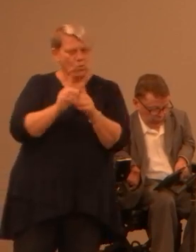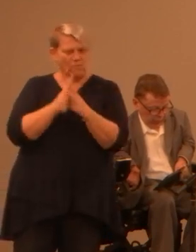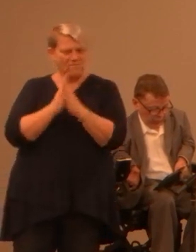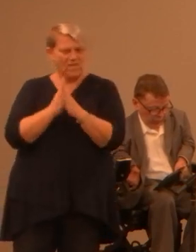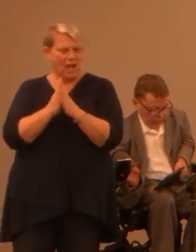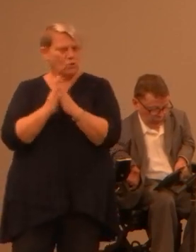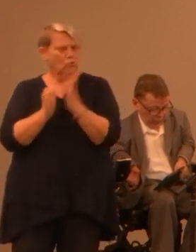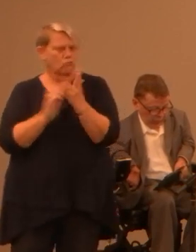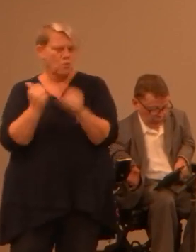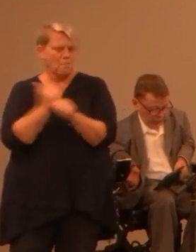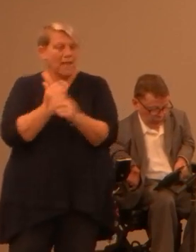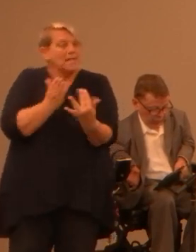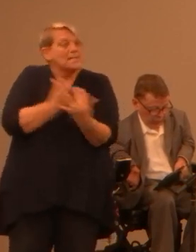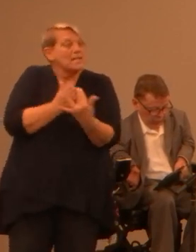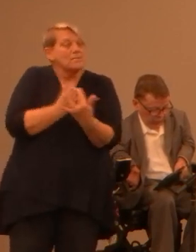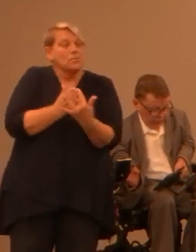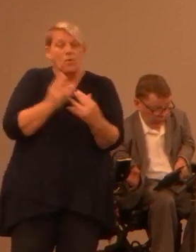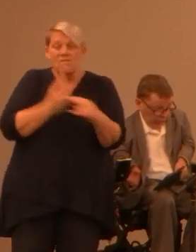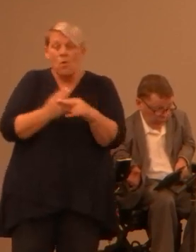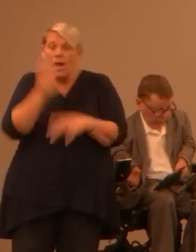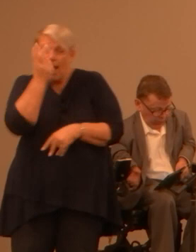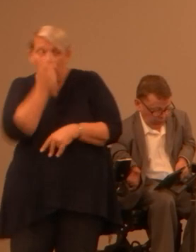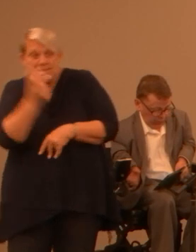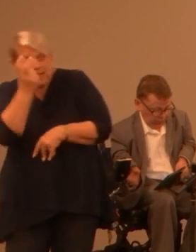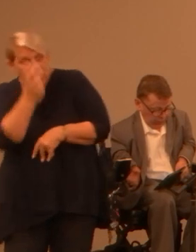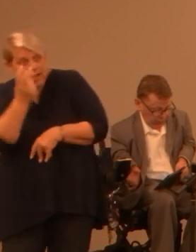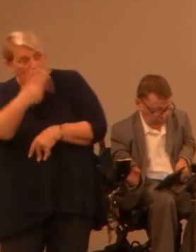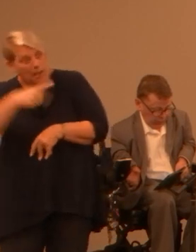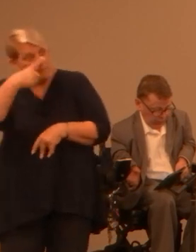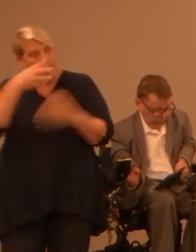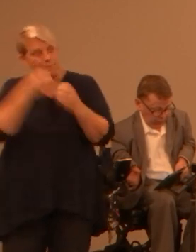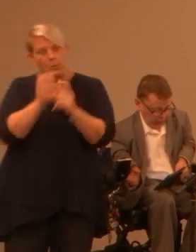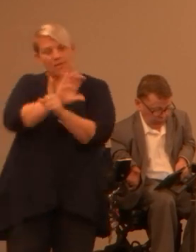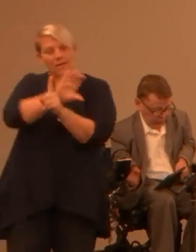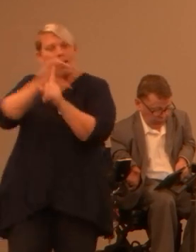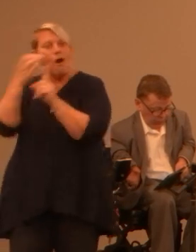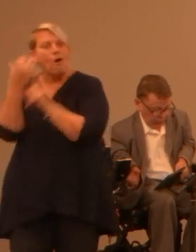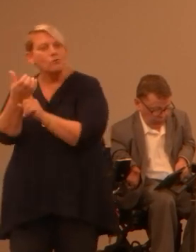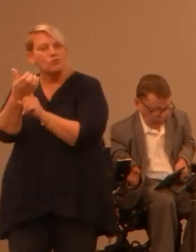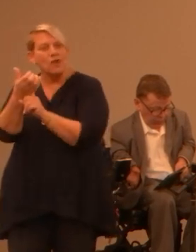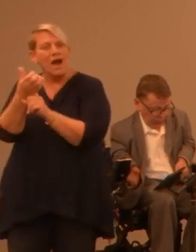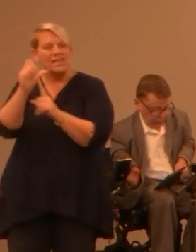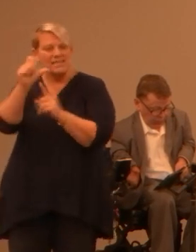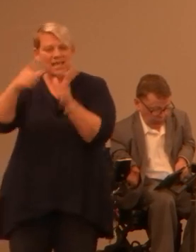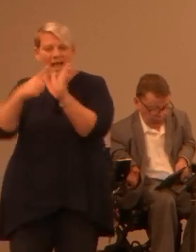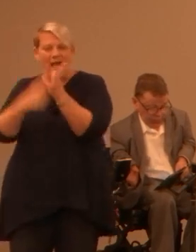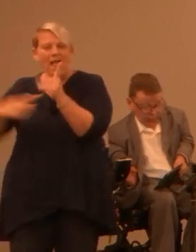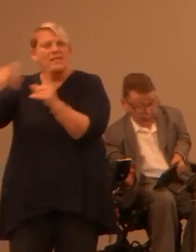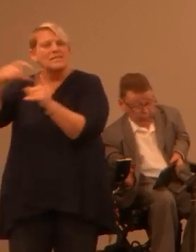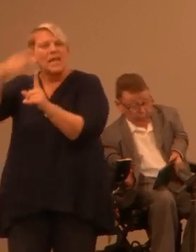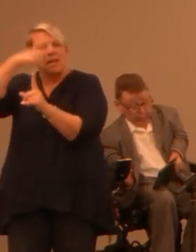it accessible for the elderly, people with culturally linguistic challenges,